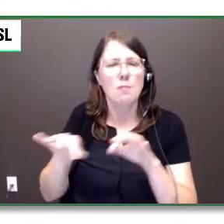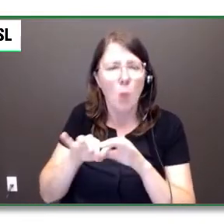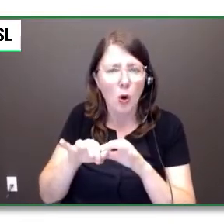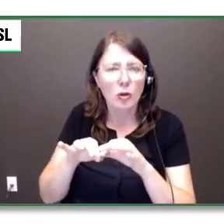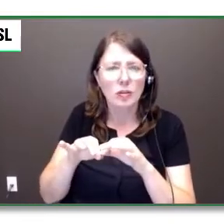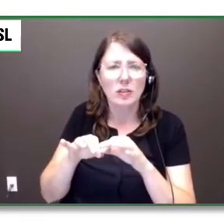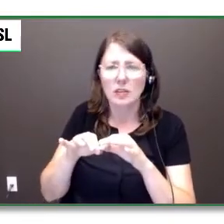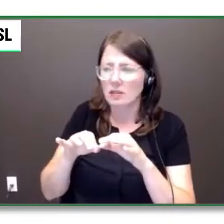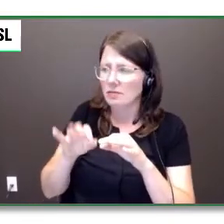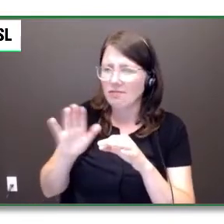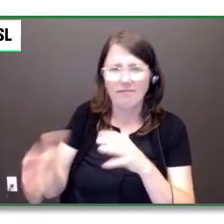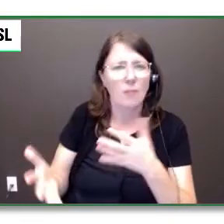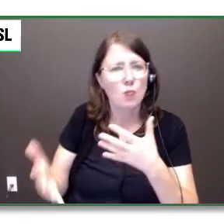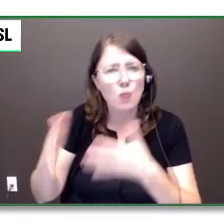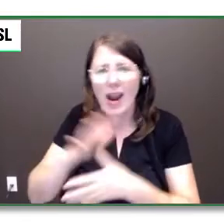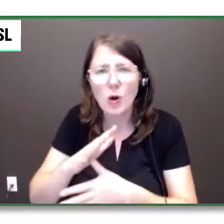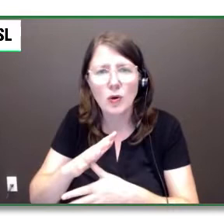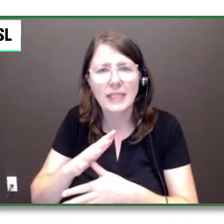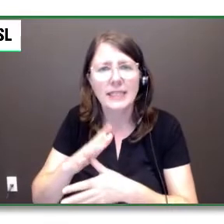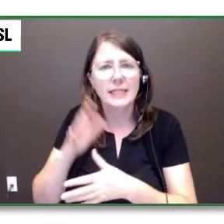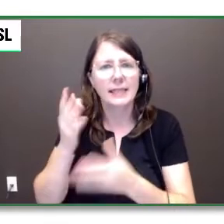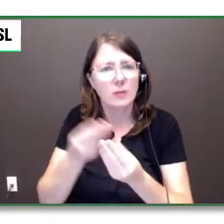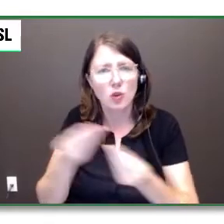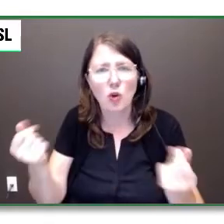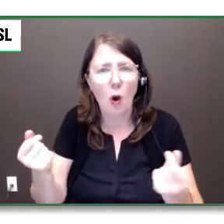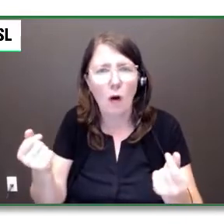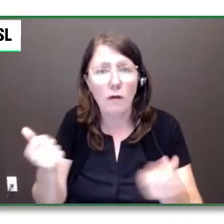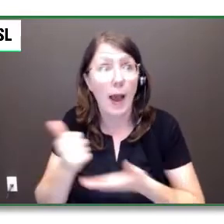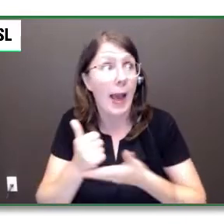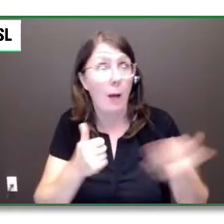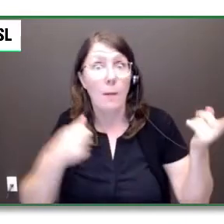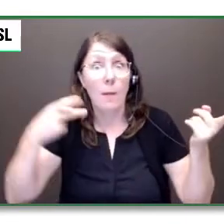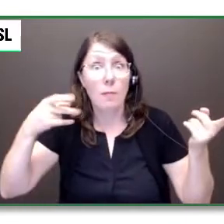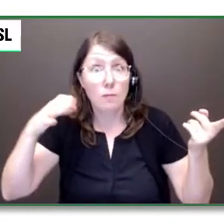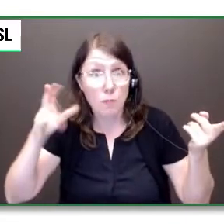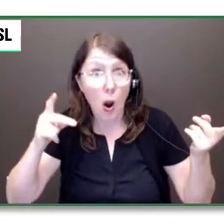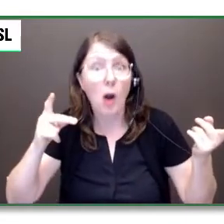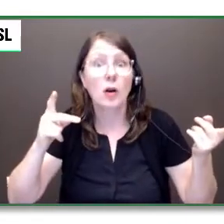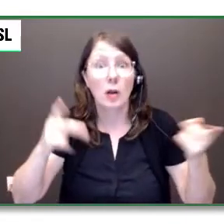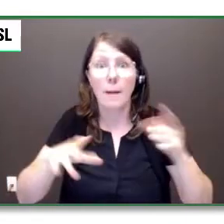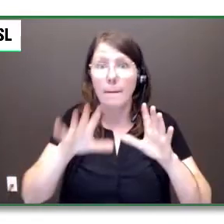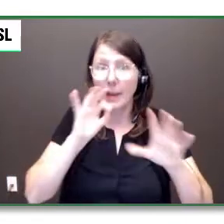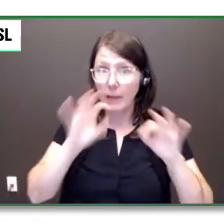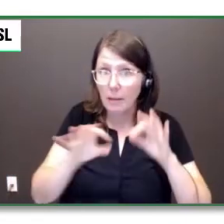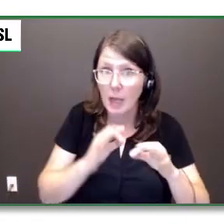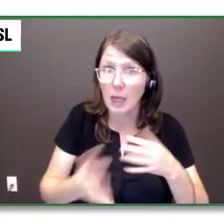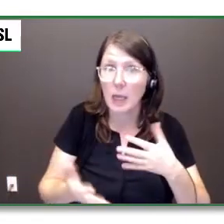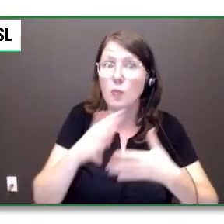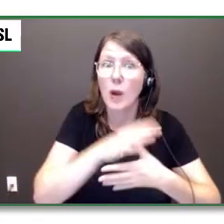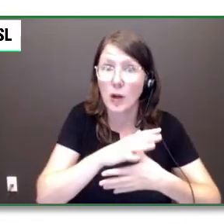the parks focus on those priorities and move forward. I think um some of the